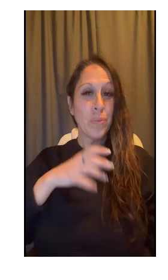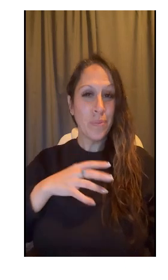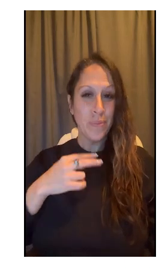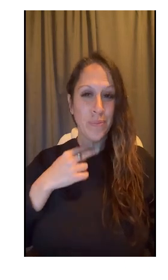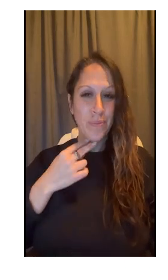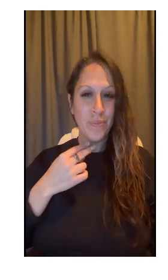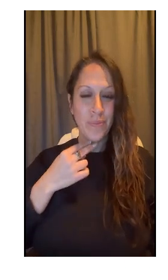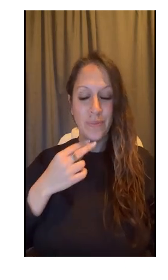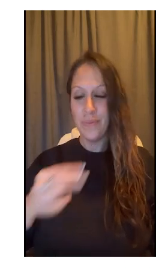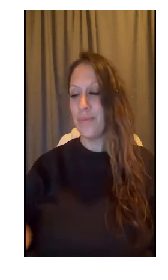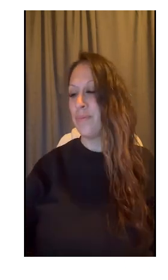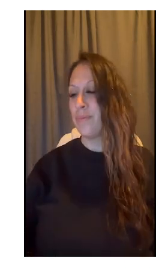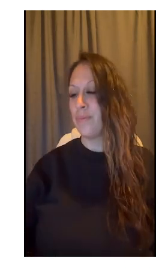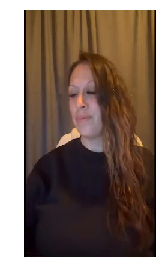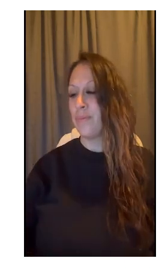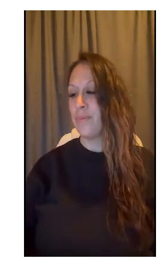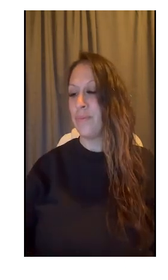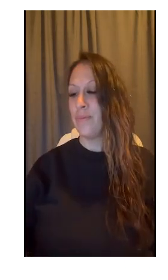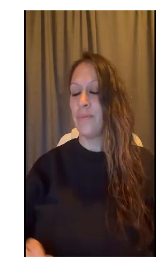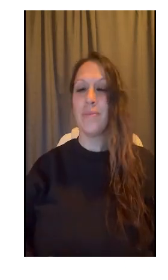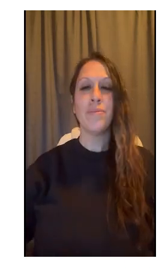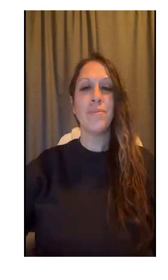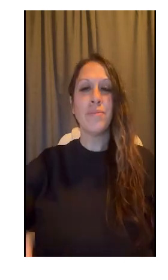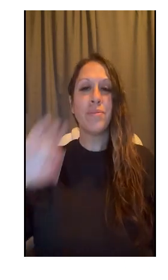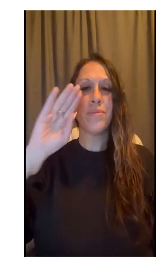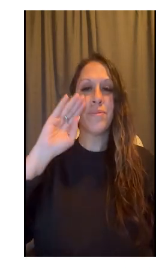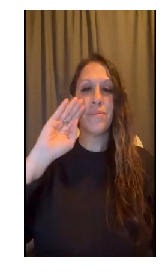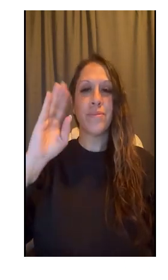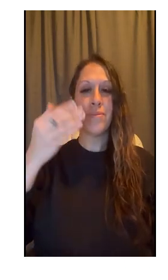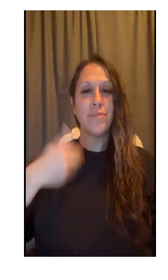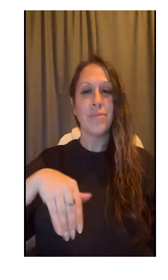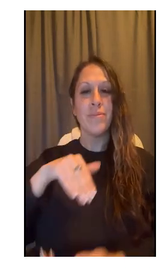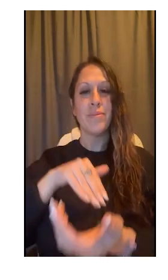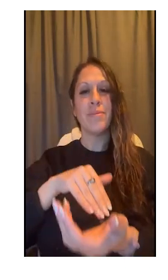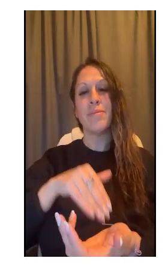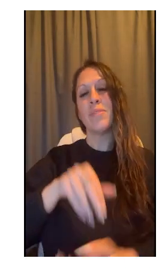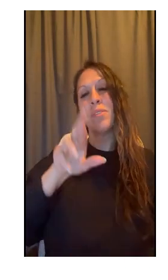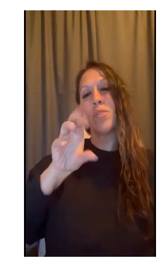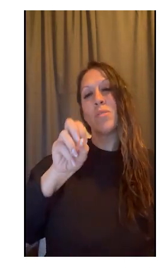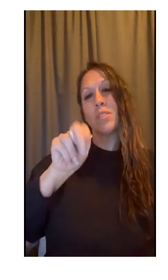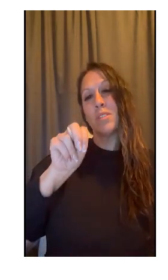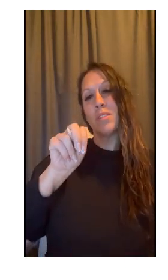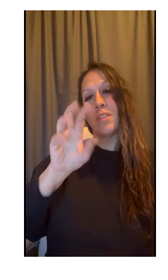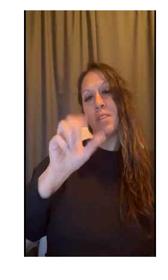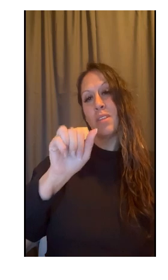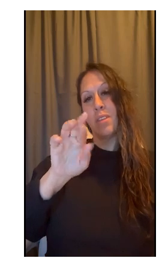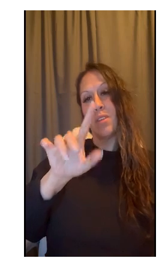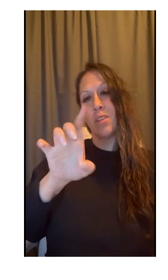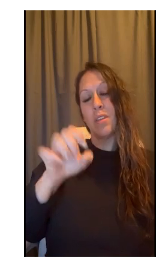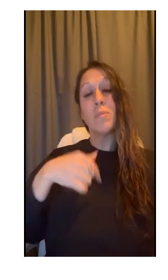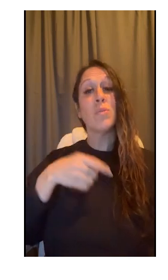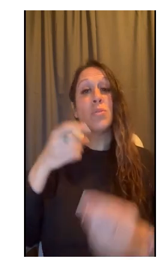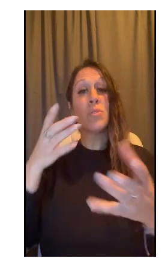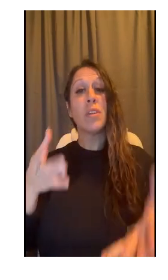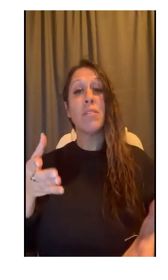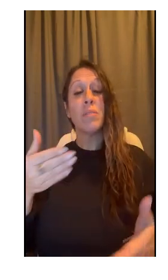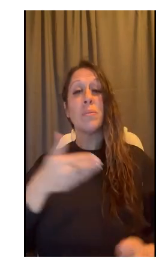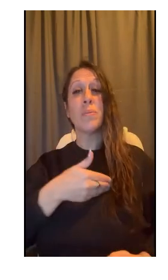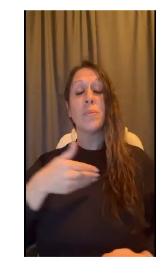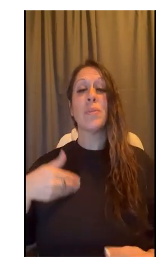Hi, this is Dr. Rosen Carroll. I'm the director of breastfeeding and lactation medicine at the University of Rochester. You're watching this presentation